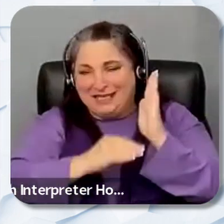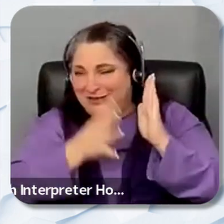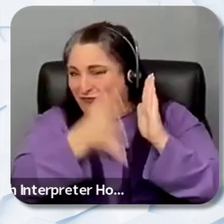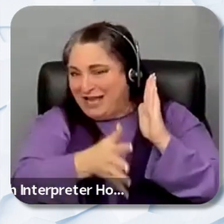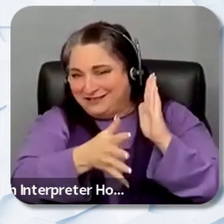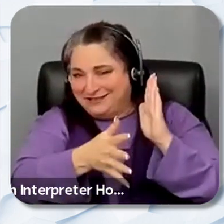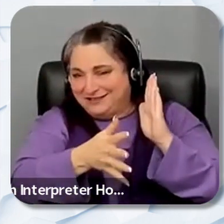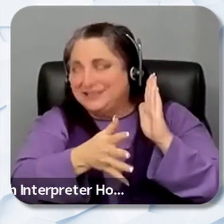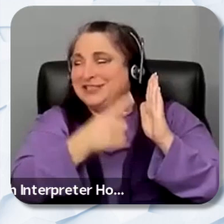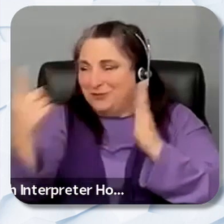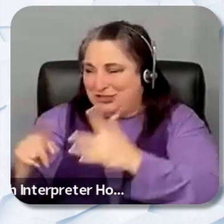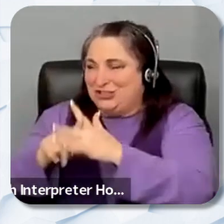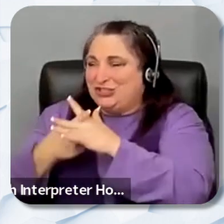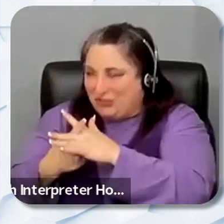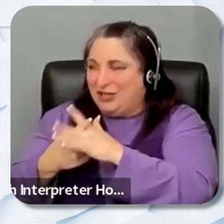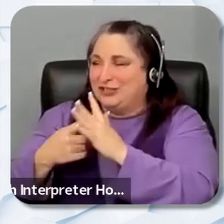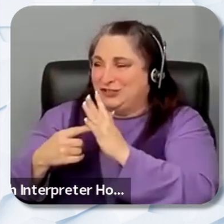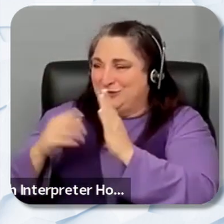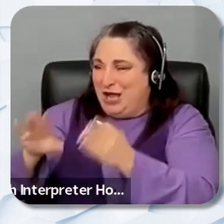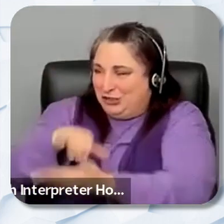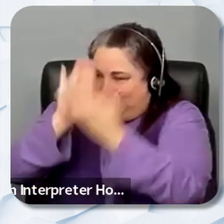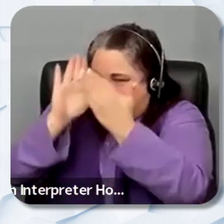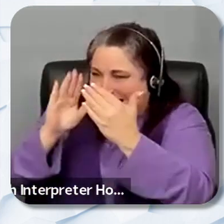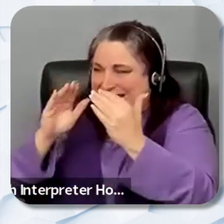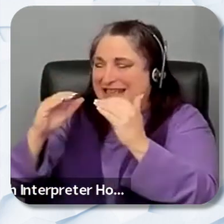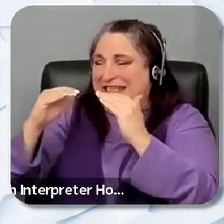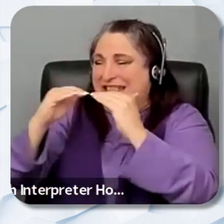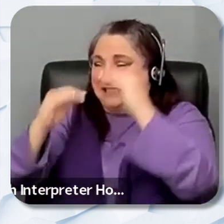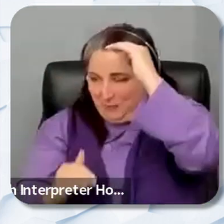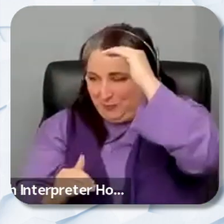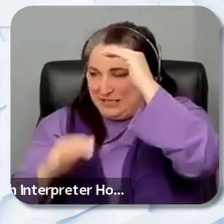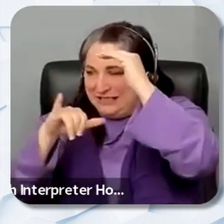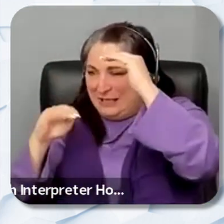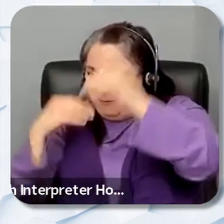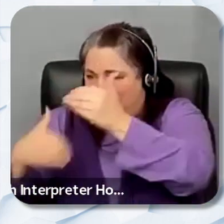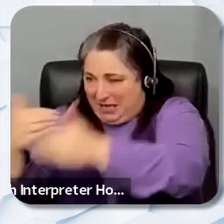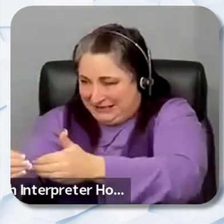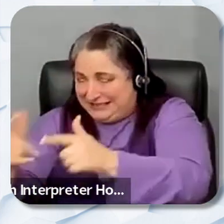on the disproportionality CIM process. And then you have completed the work for the three